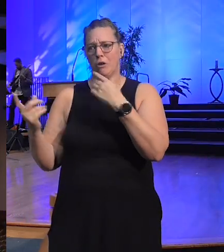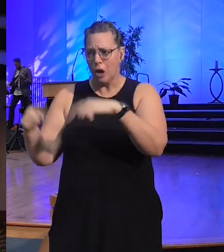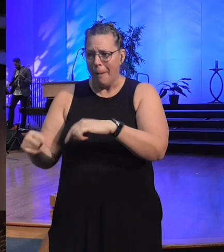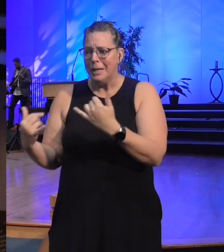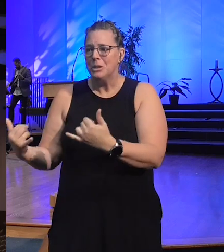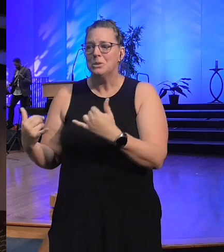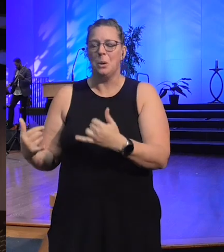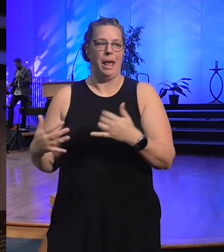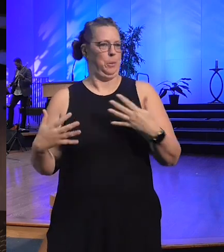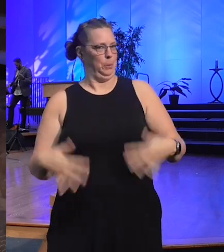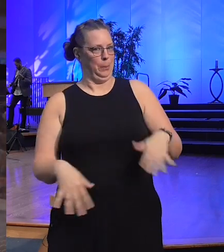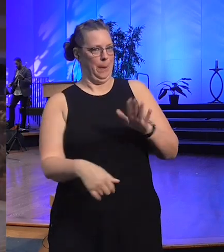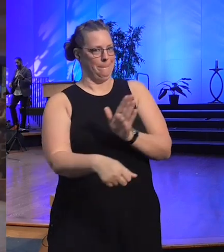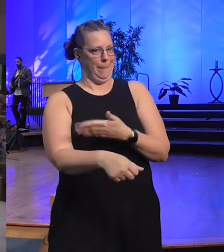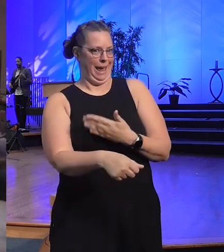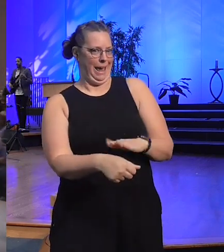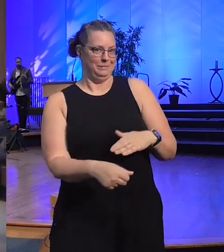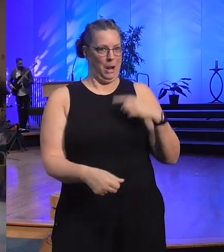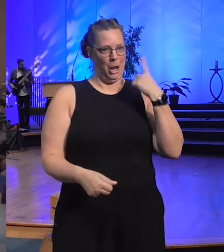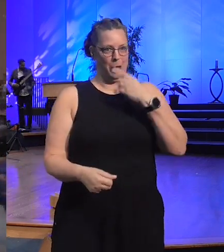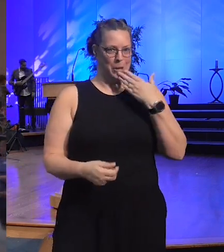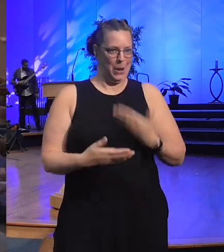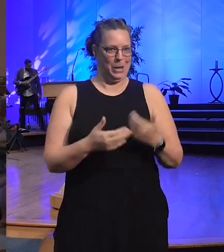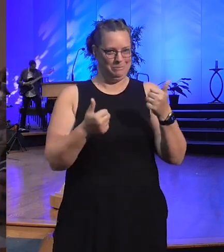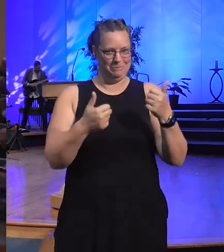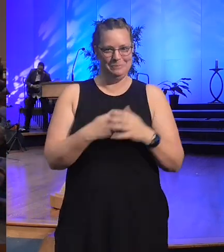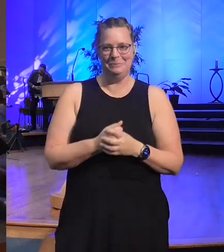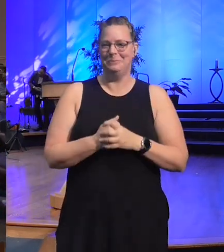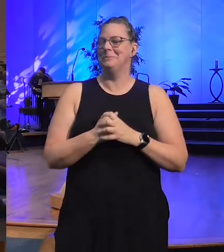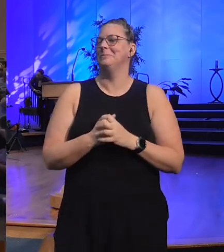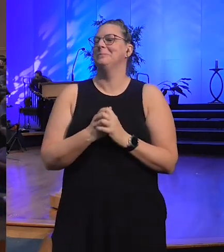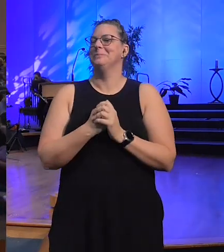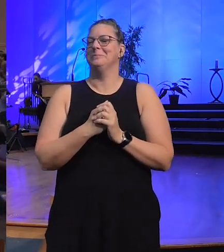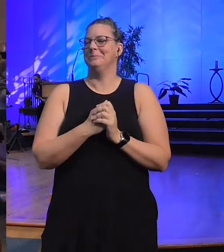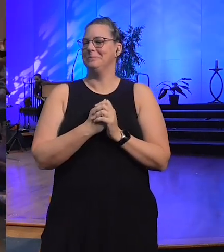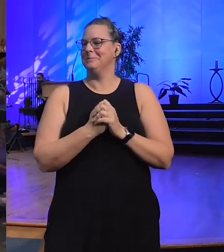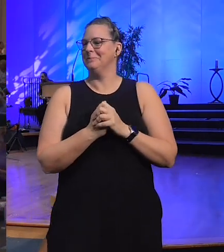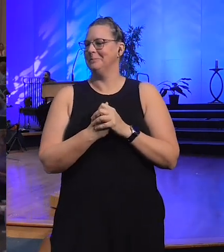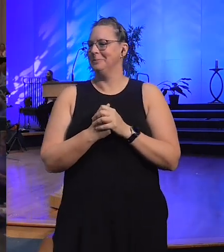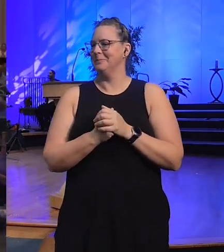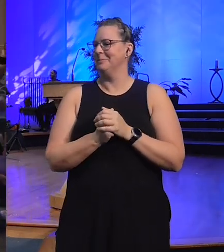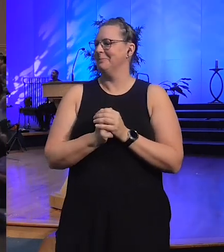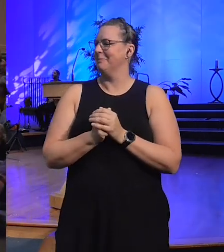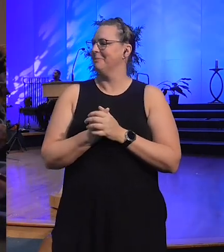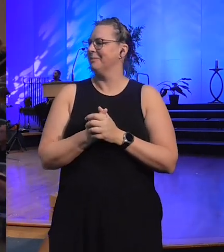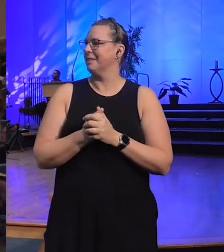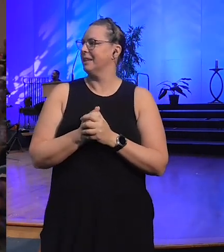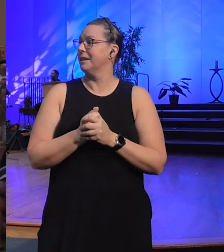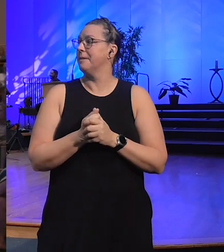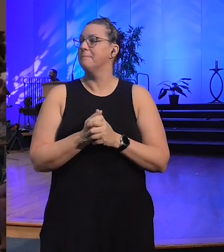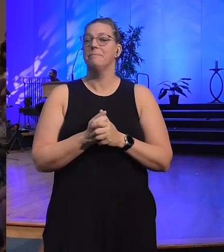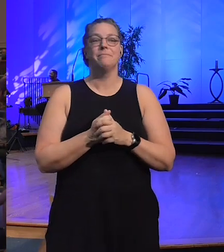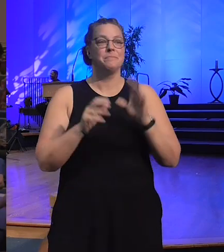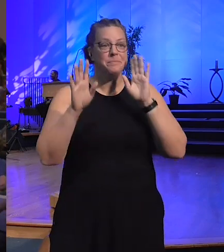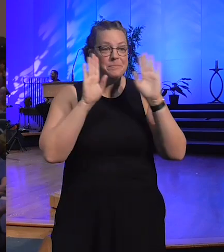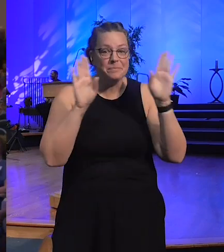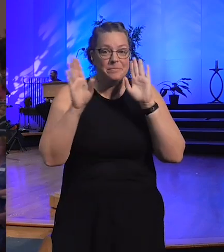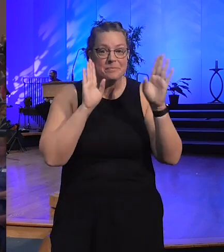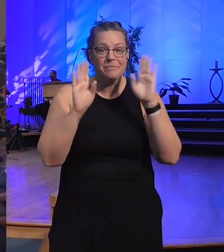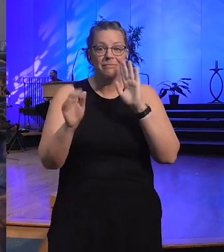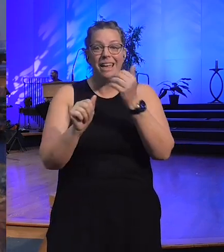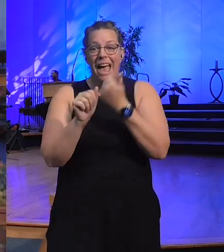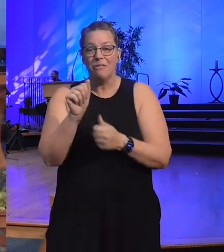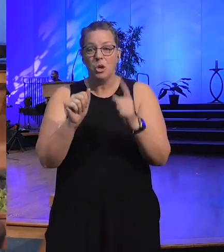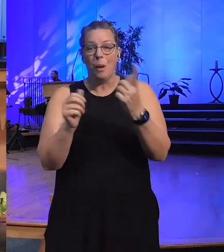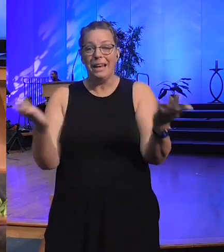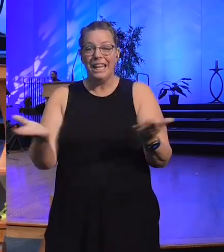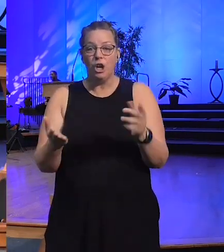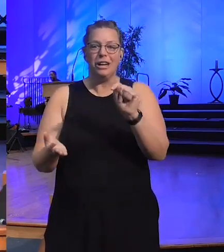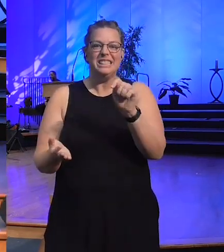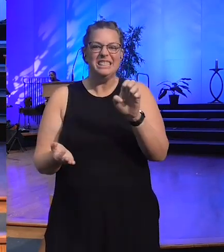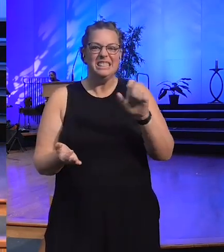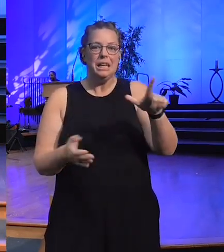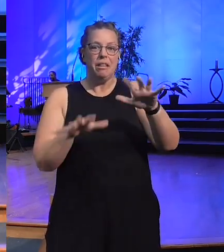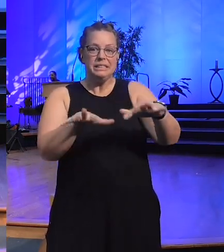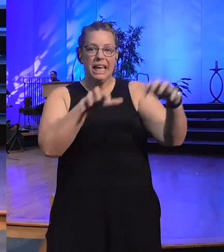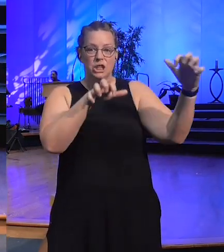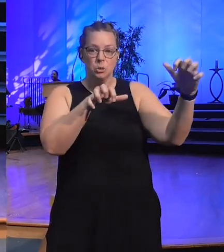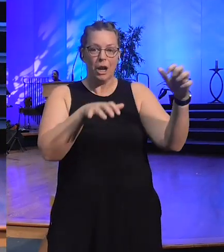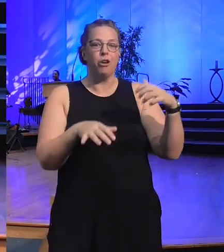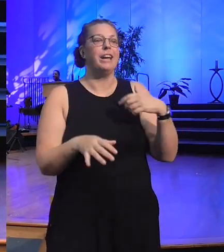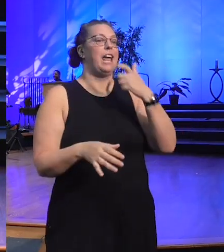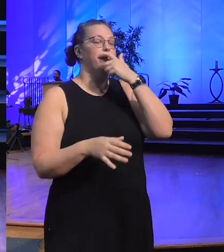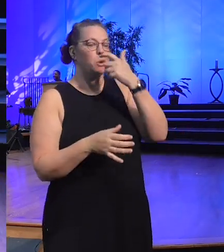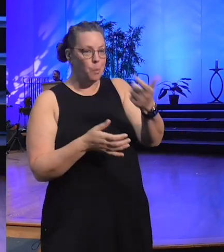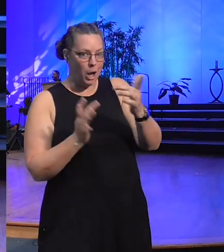Fellas greetings uh everyone in our teal Sanctuary here this morning everyone watching us online um